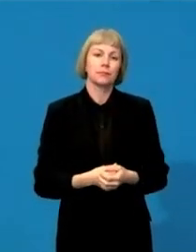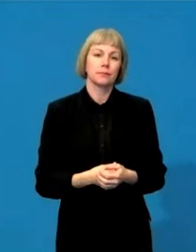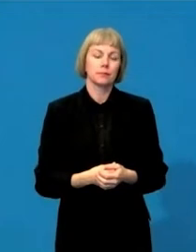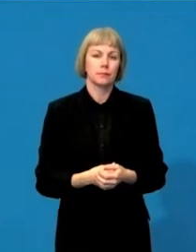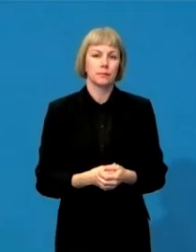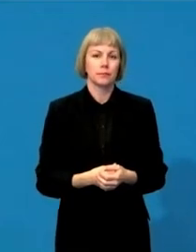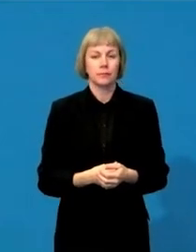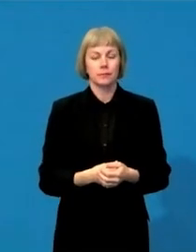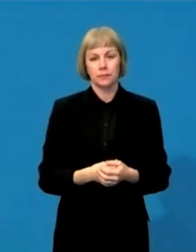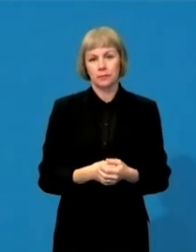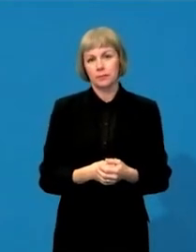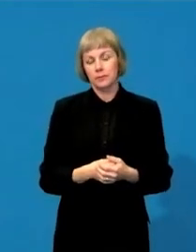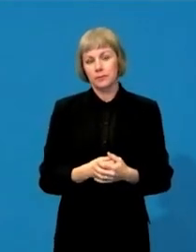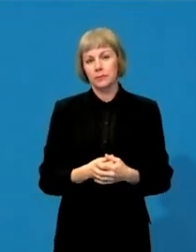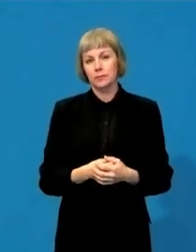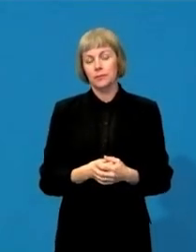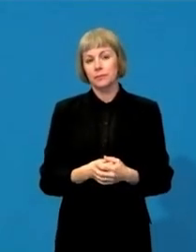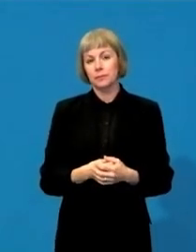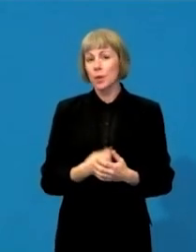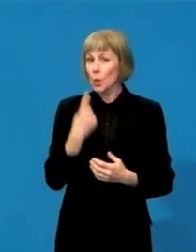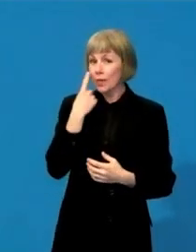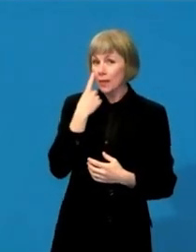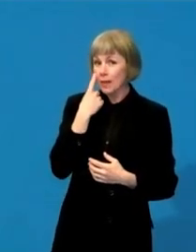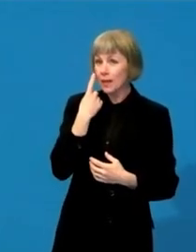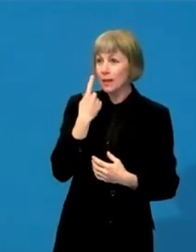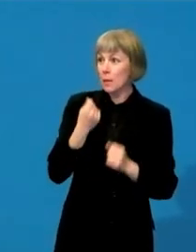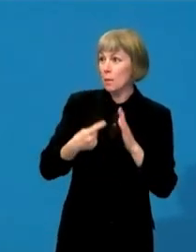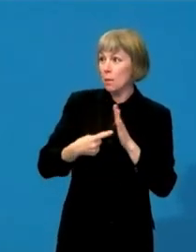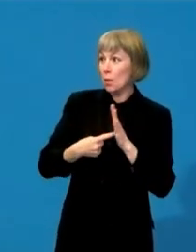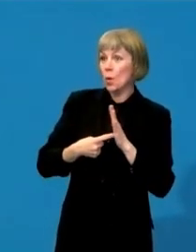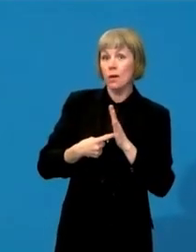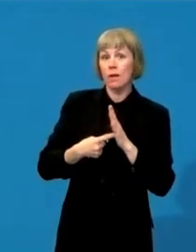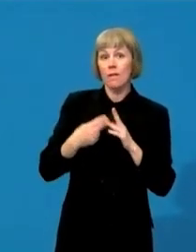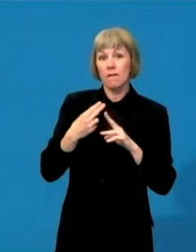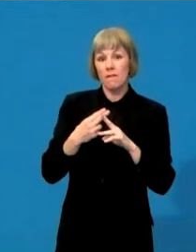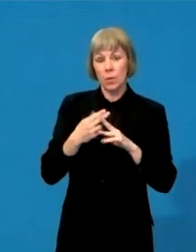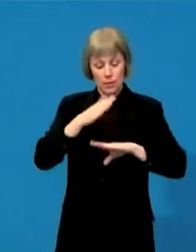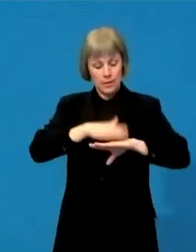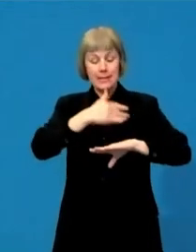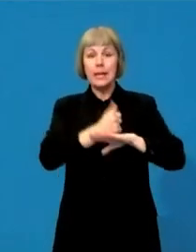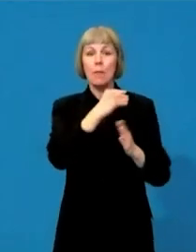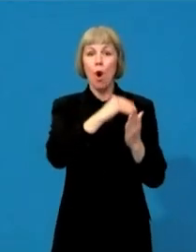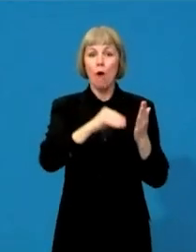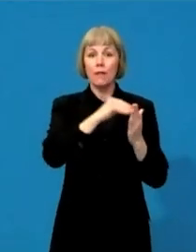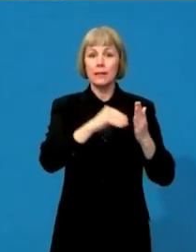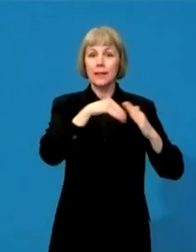Yeah. And do you think it would be important to have a physical office in Fitzroy Crossing?